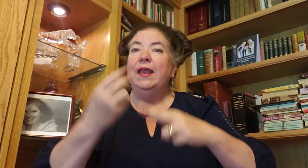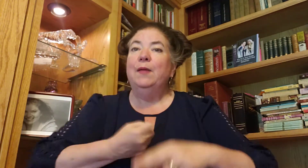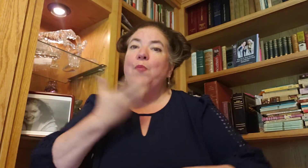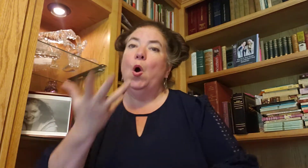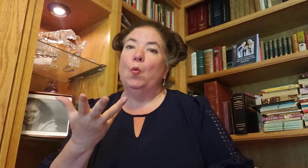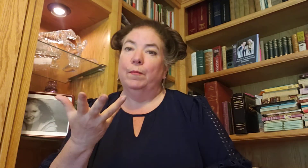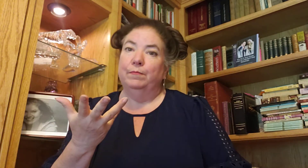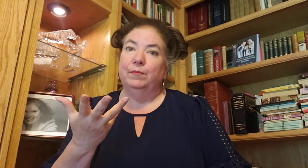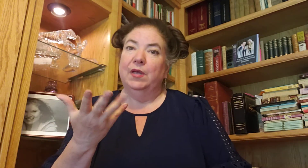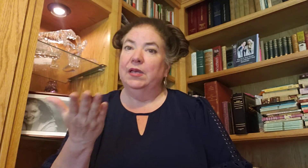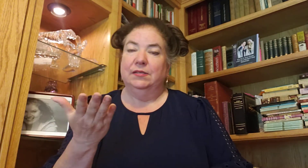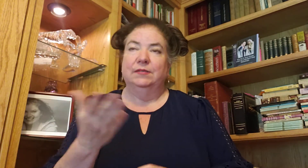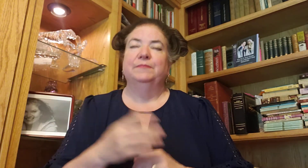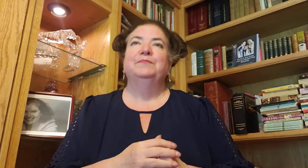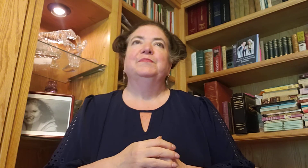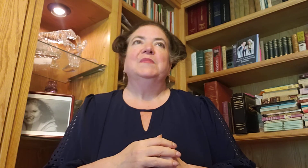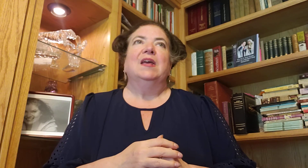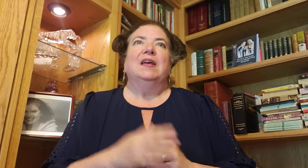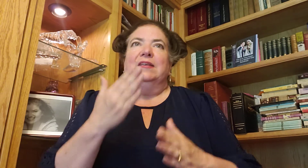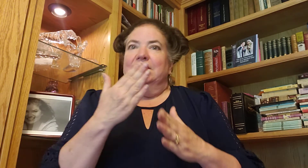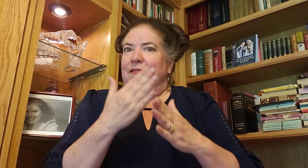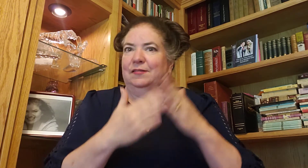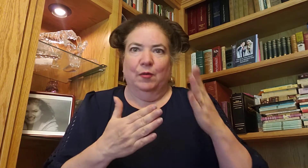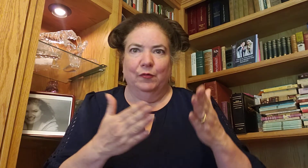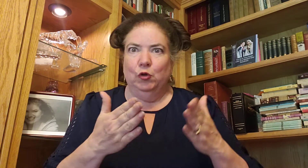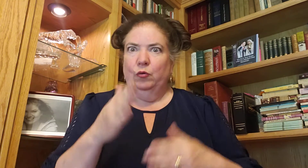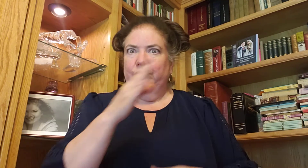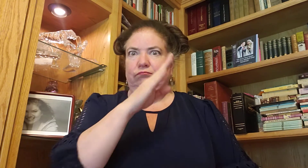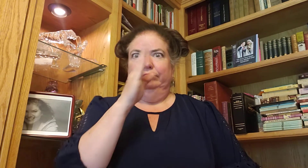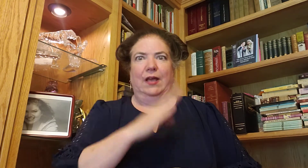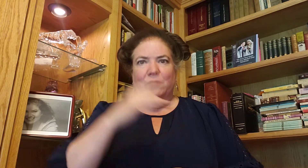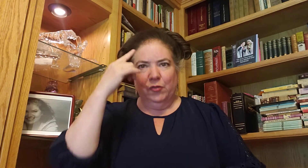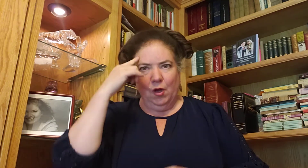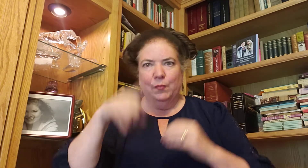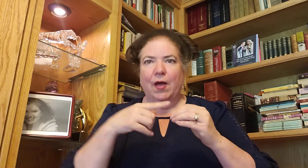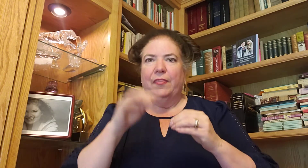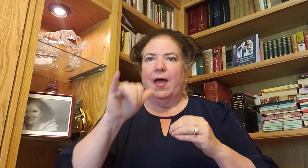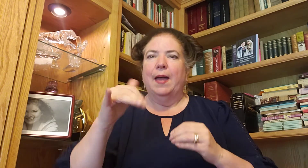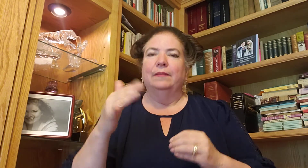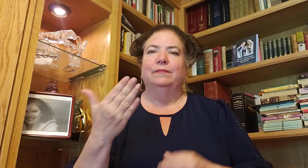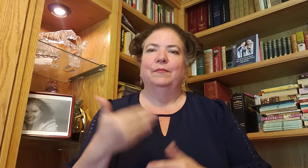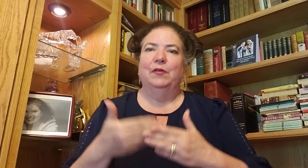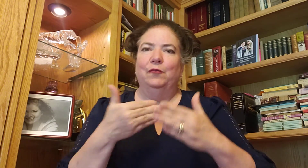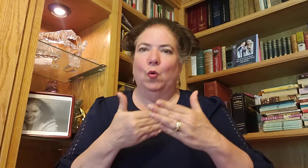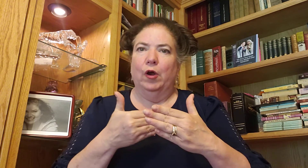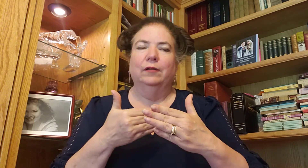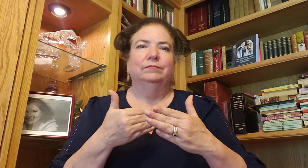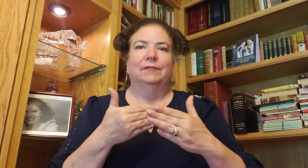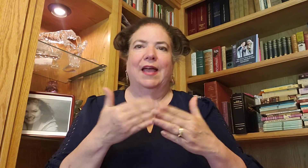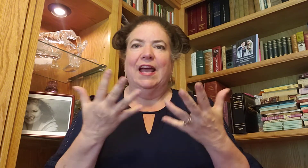name poem is. Some of you have never thought about that before. In addition, I've